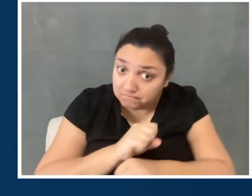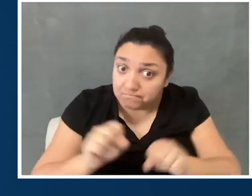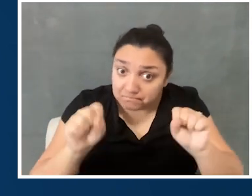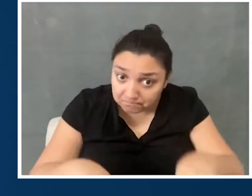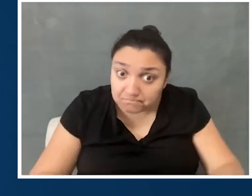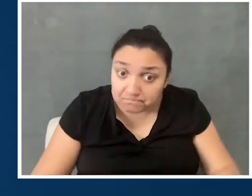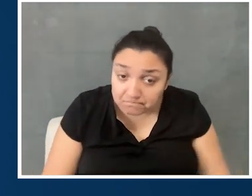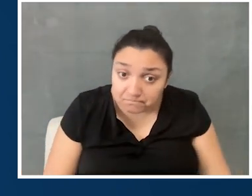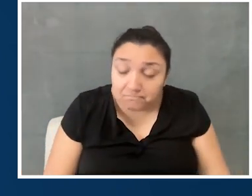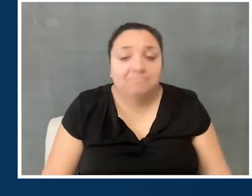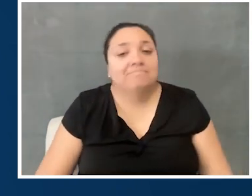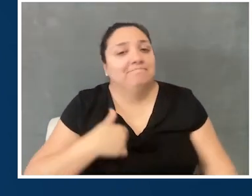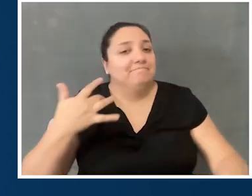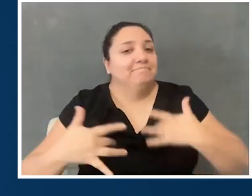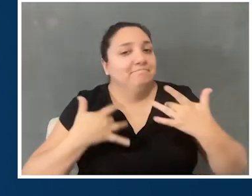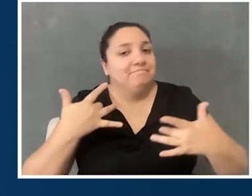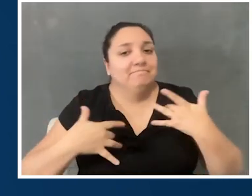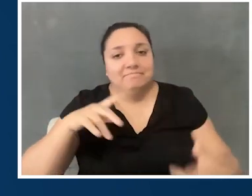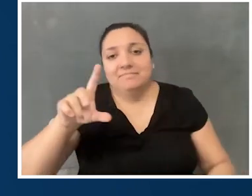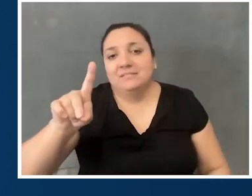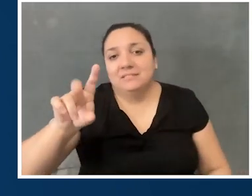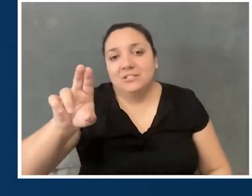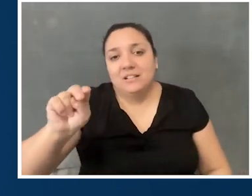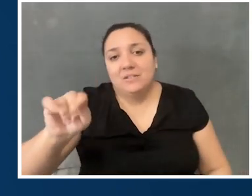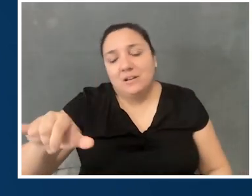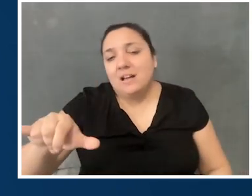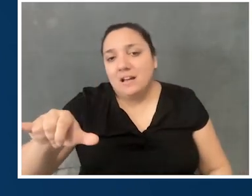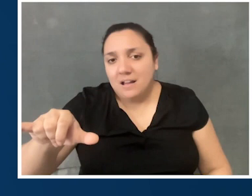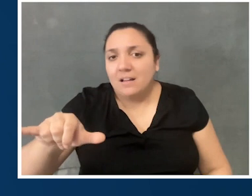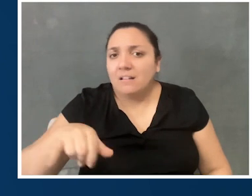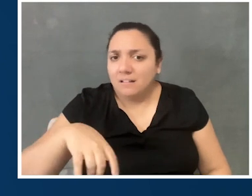and I'm excited that DRNY is really looking at these things